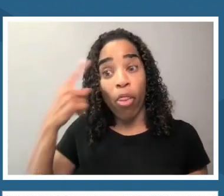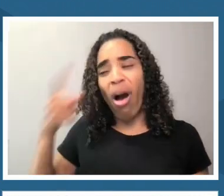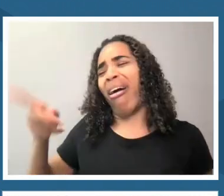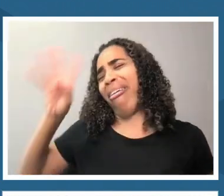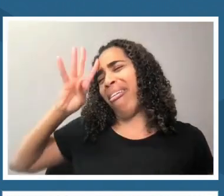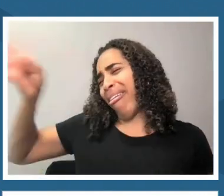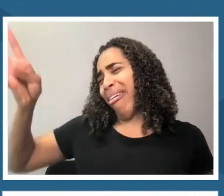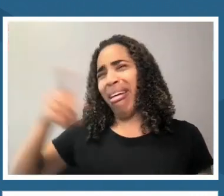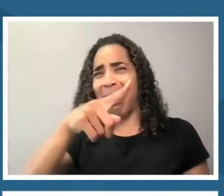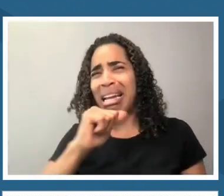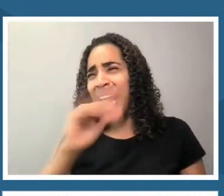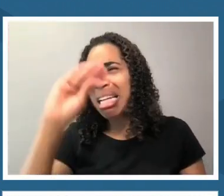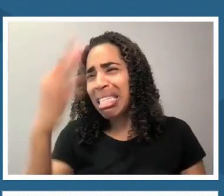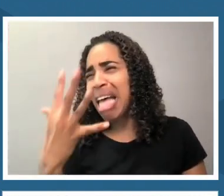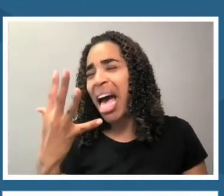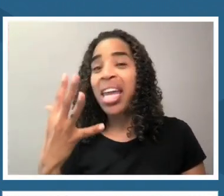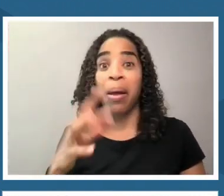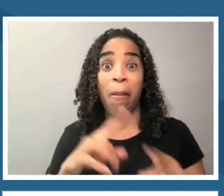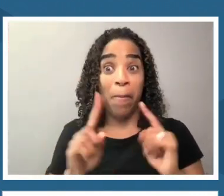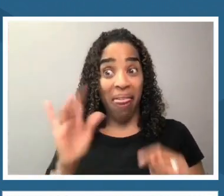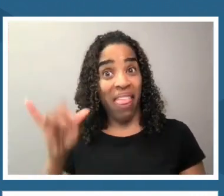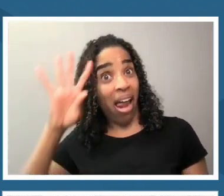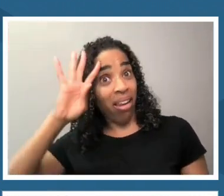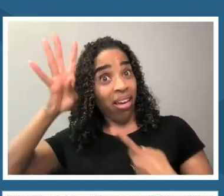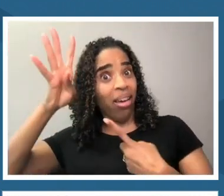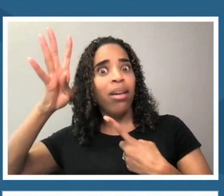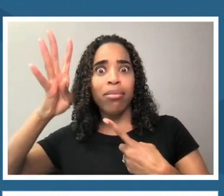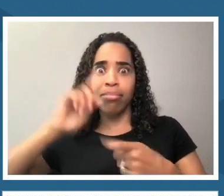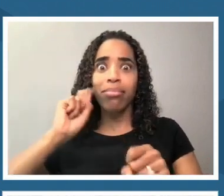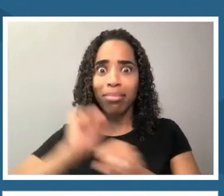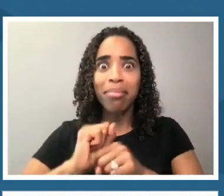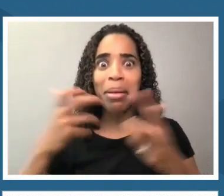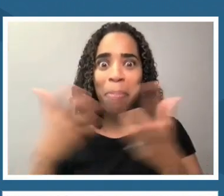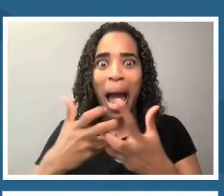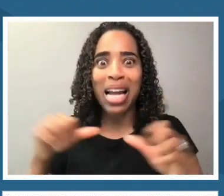science is all about and so that's one